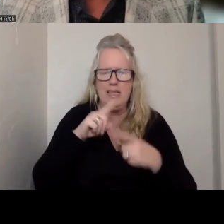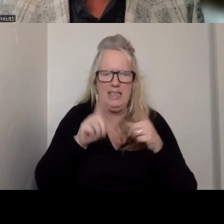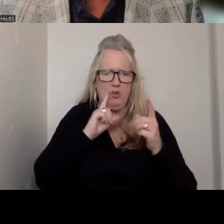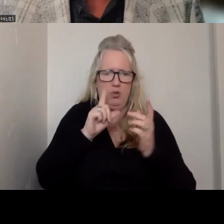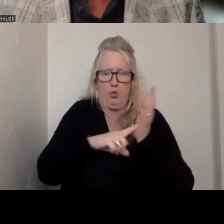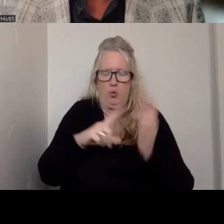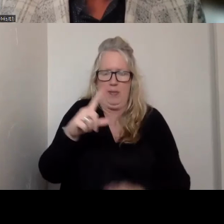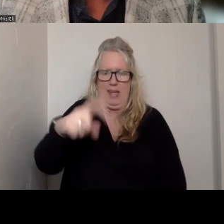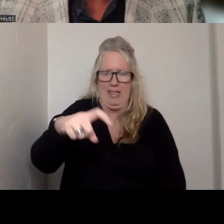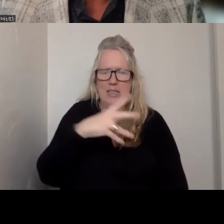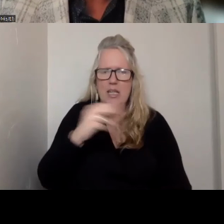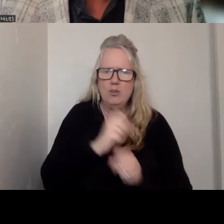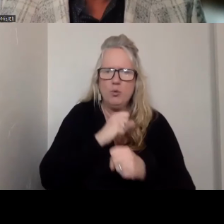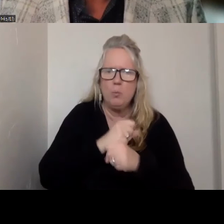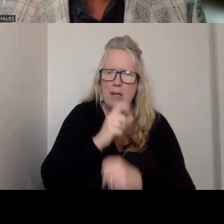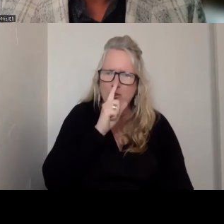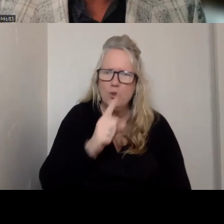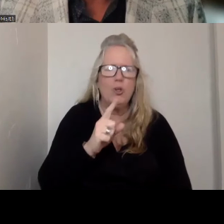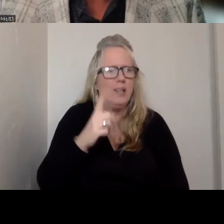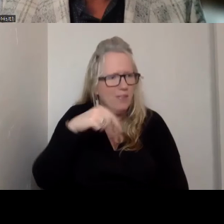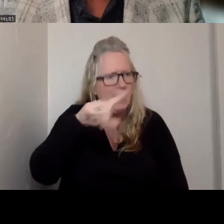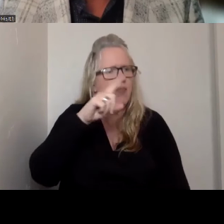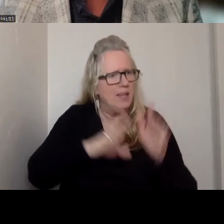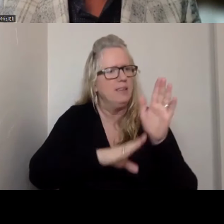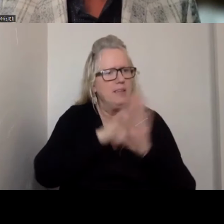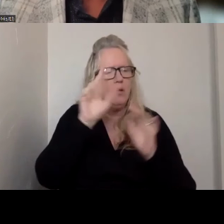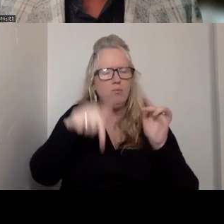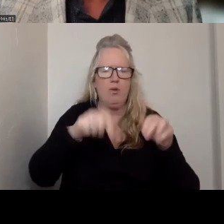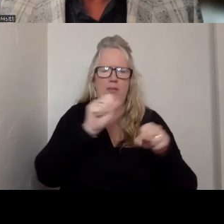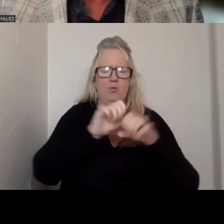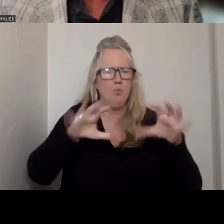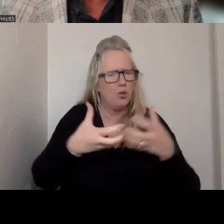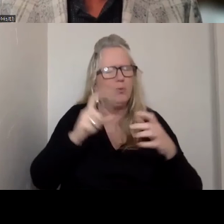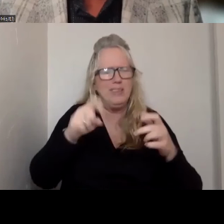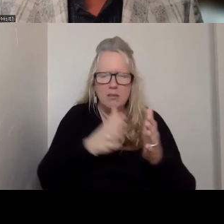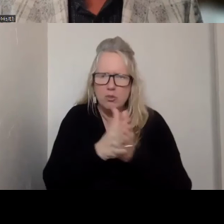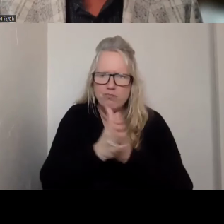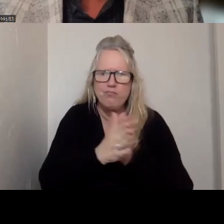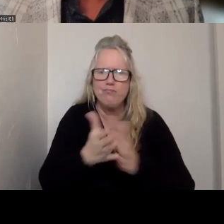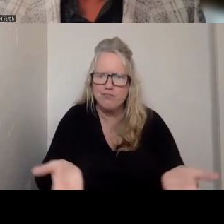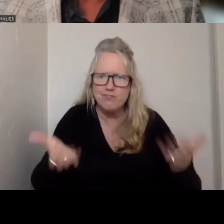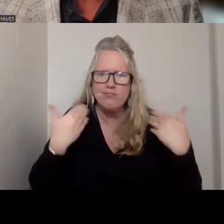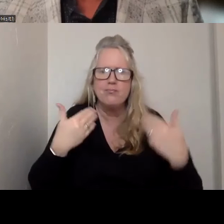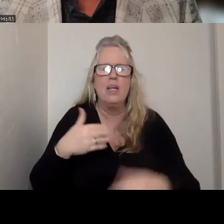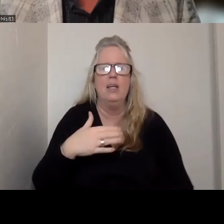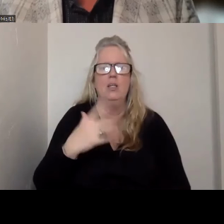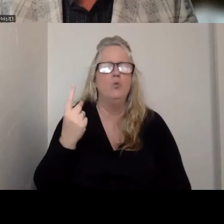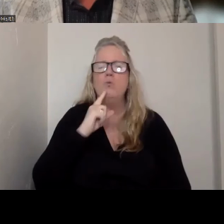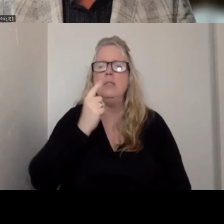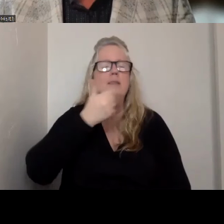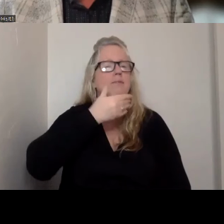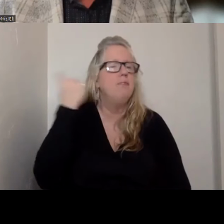AND MAKE SURE THEY DEVELOP THIS WORK FORCE. WE NEED TO MOTIVATION. IT IS THE FASTEST WAY TO GET INFORMATION INTO THE